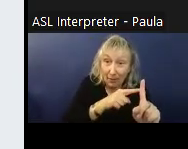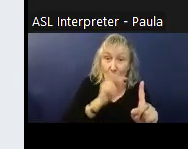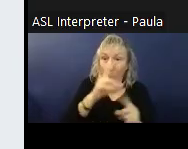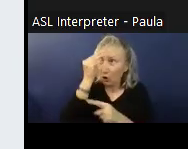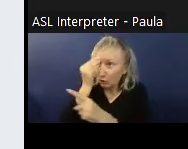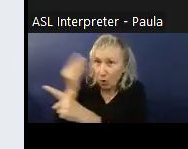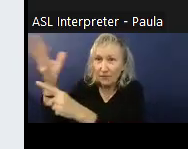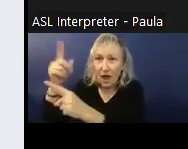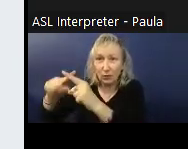OK.